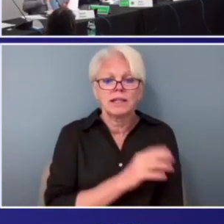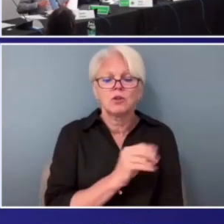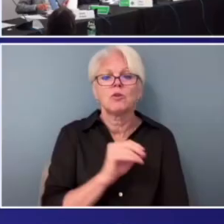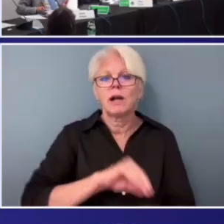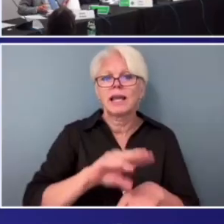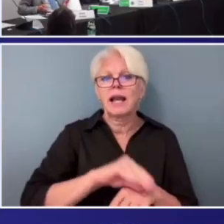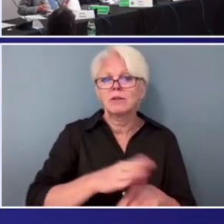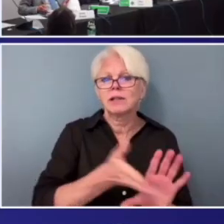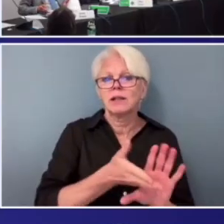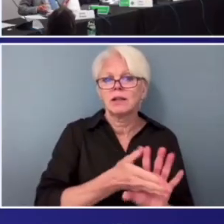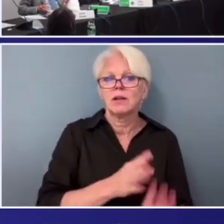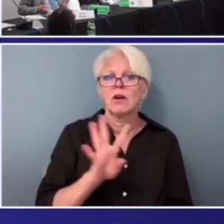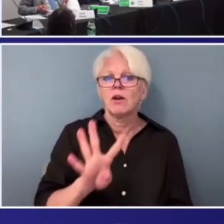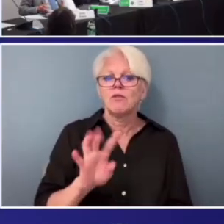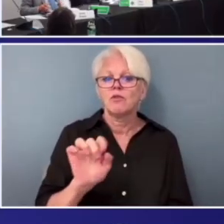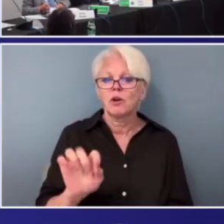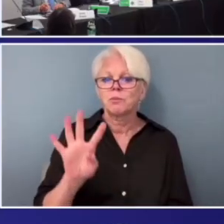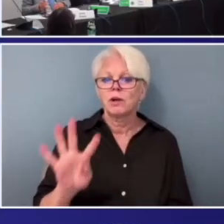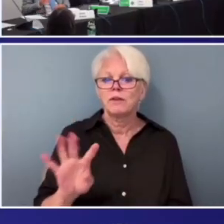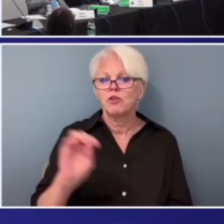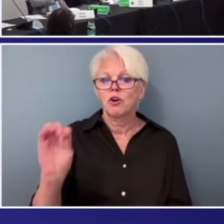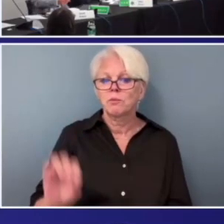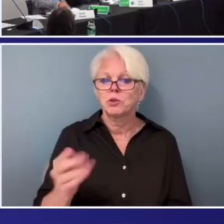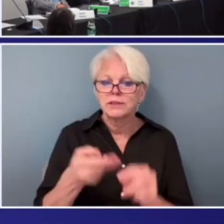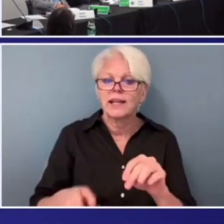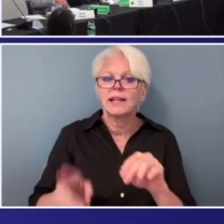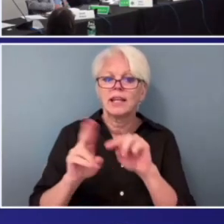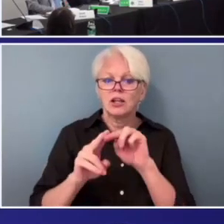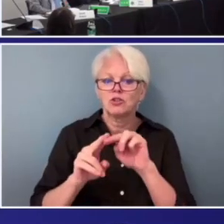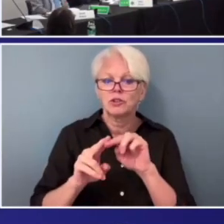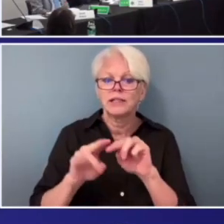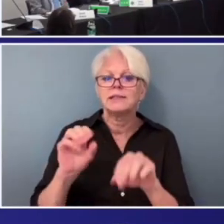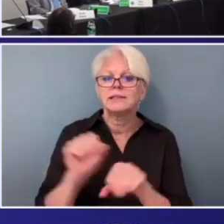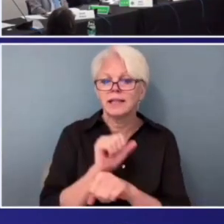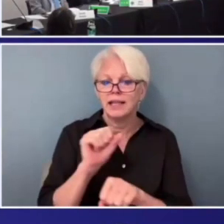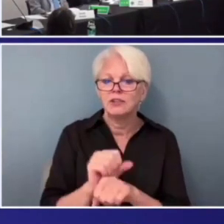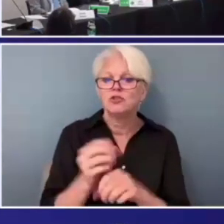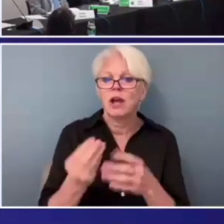4.4% increase in job growth over the next